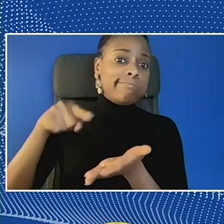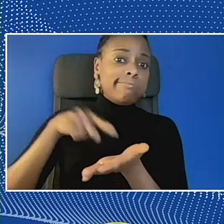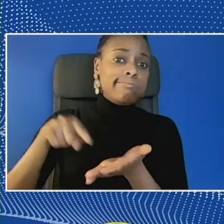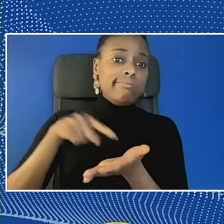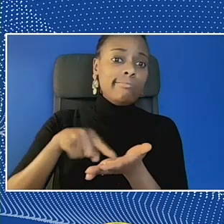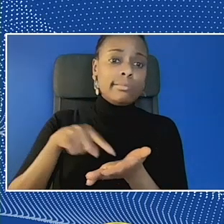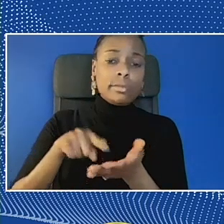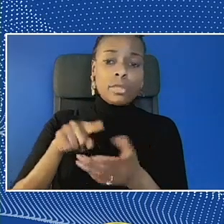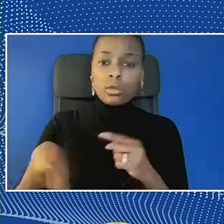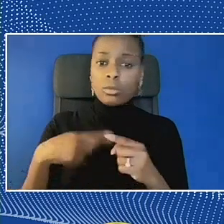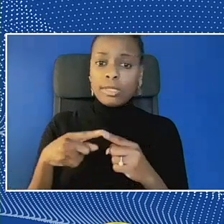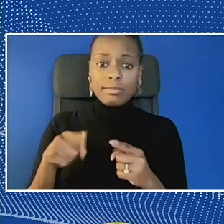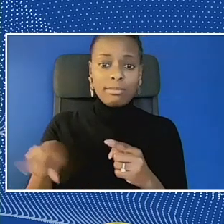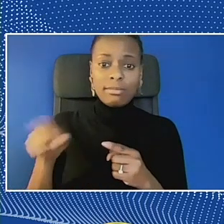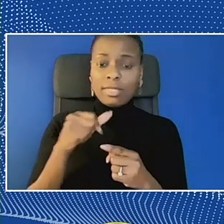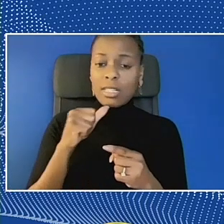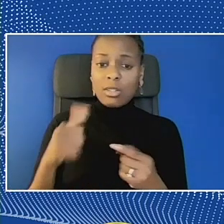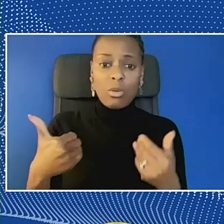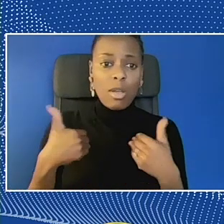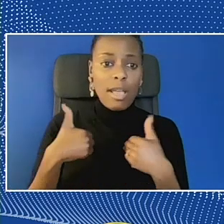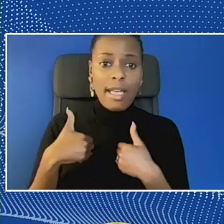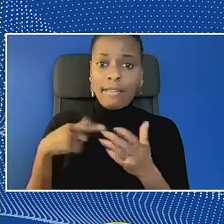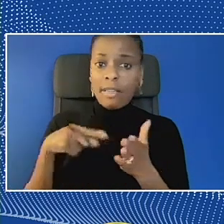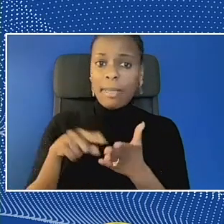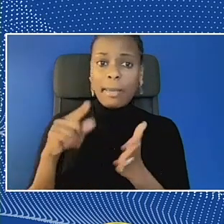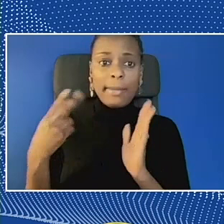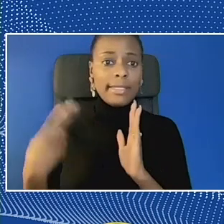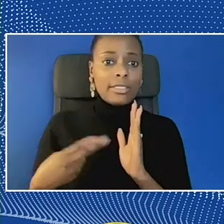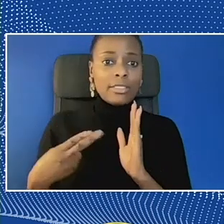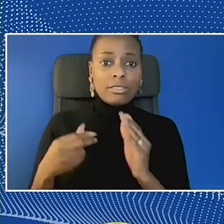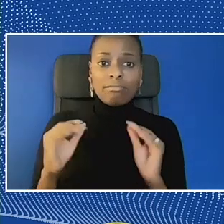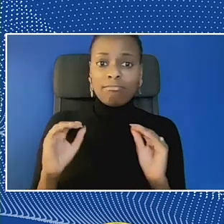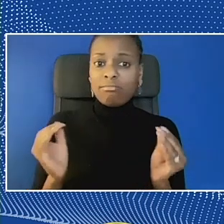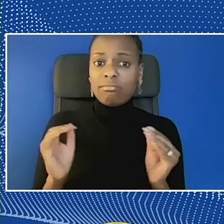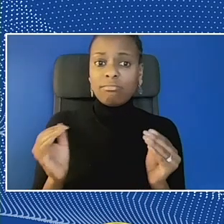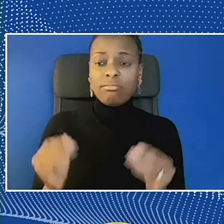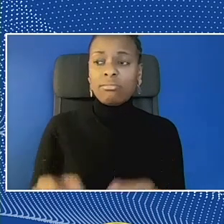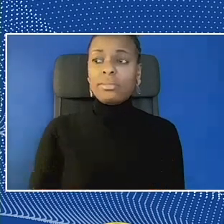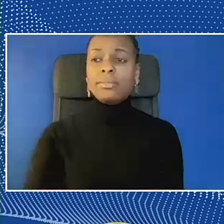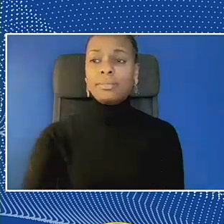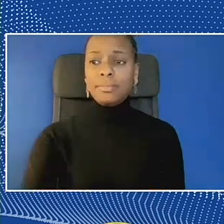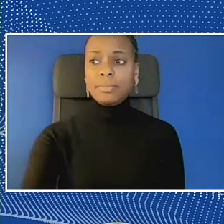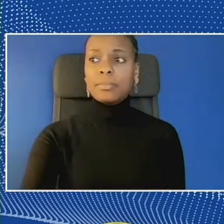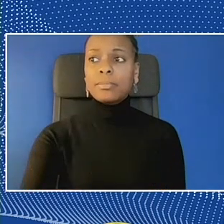don't actually have a payment history. Now, I have a second question to that.